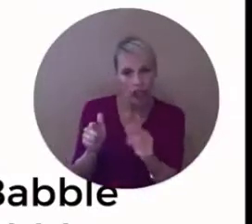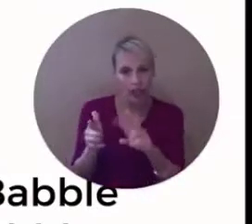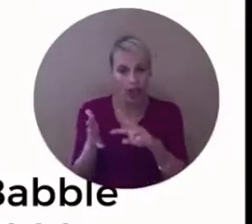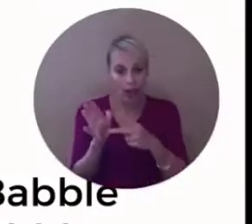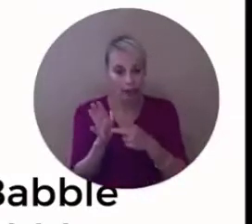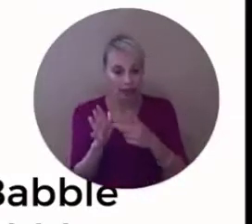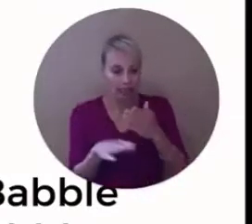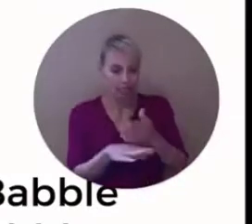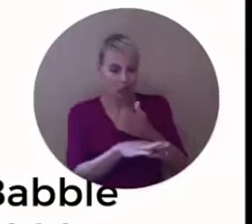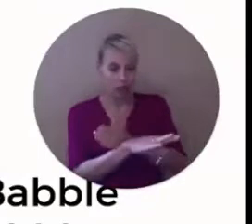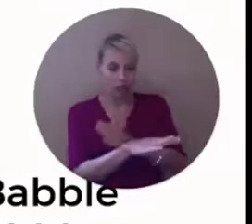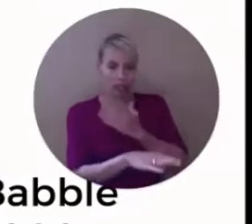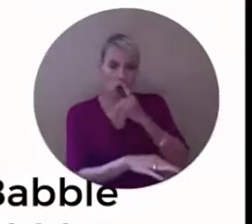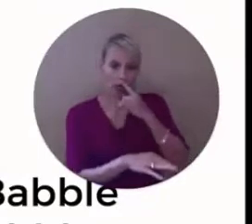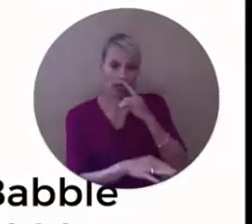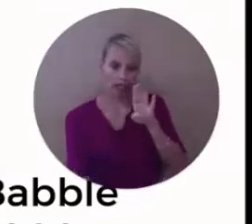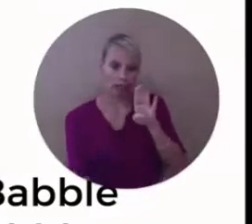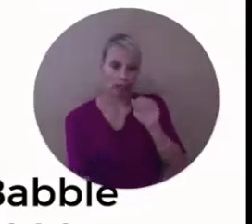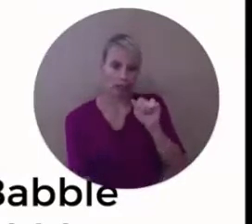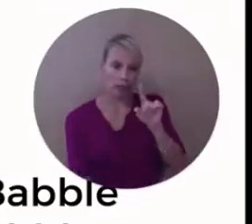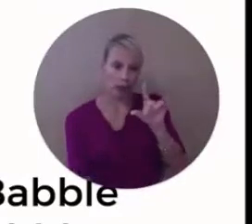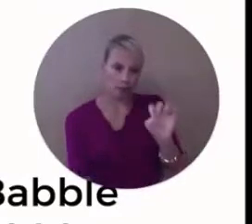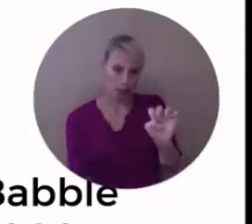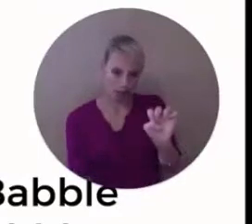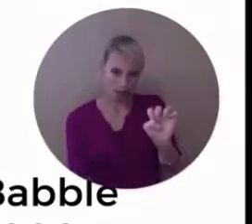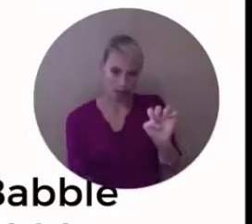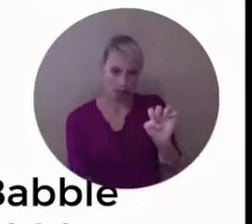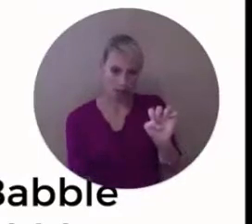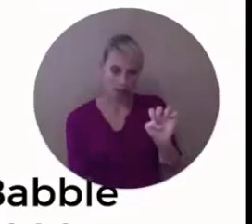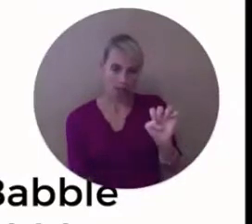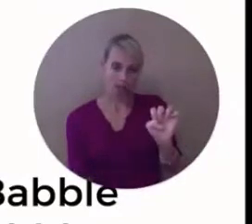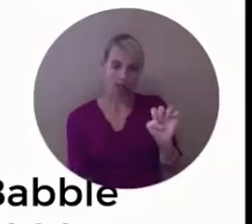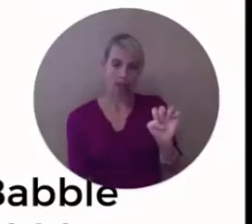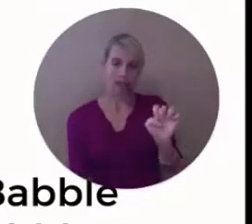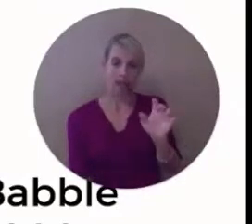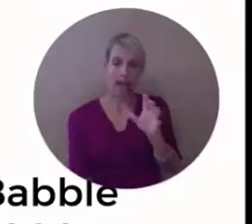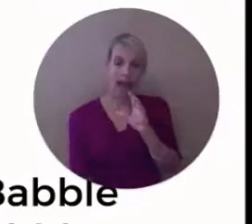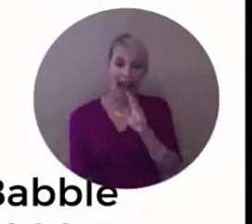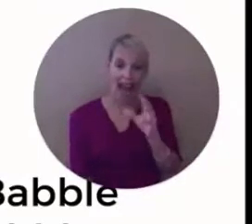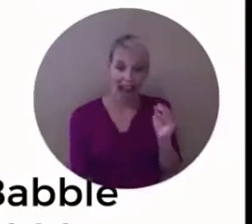of language interaction, it increases the amount of babbling.